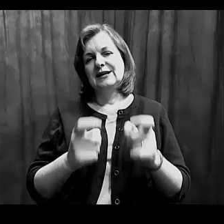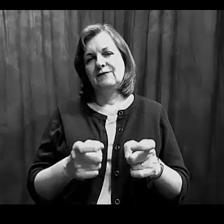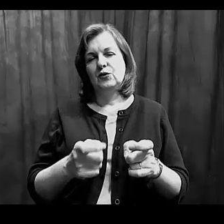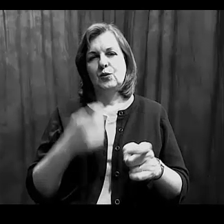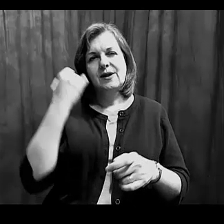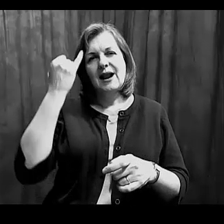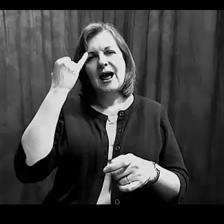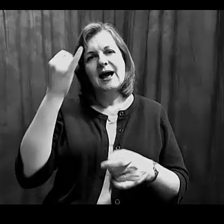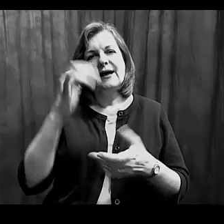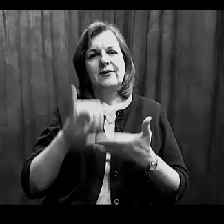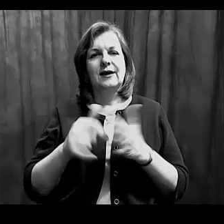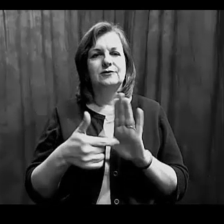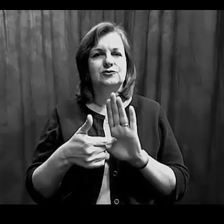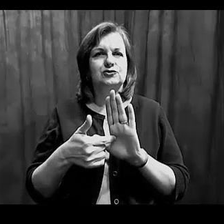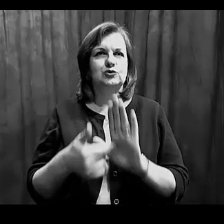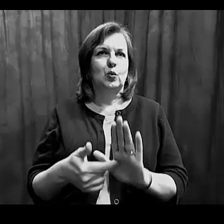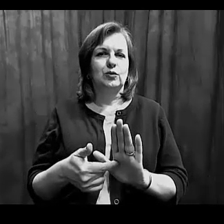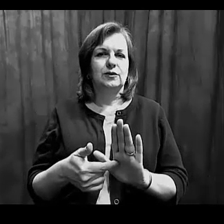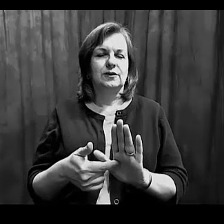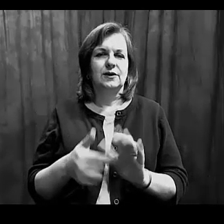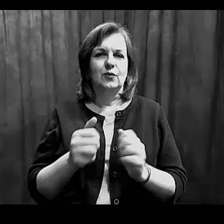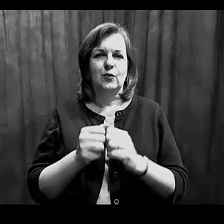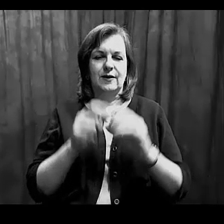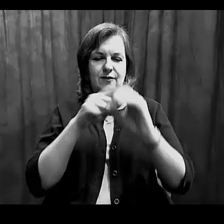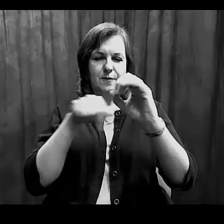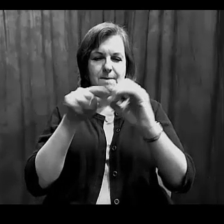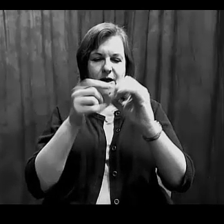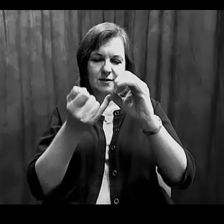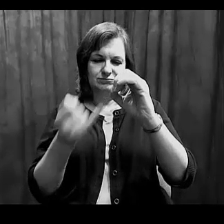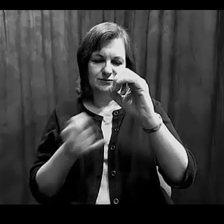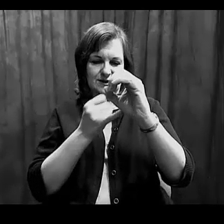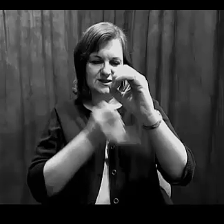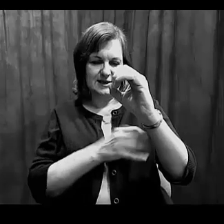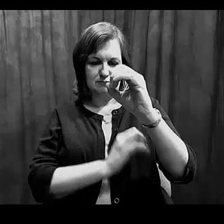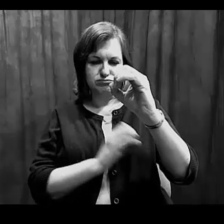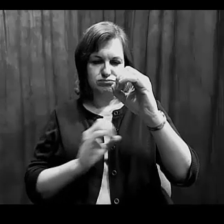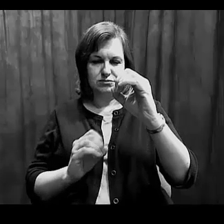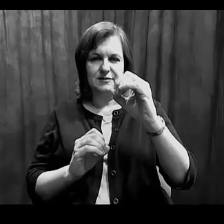but what we try to do is actually give you some representation that shows you